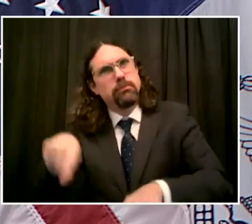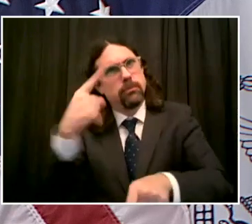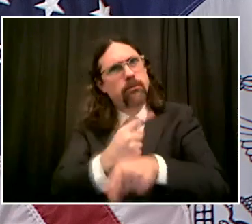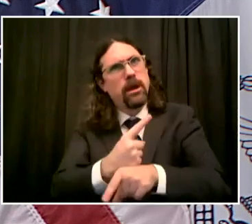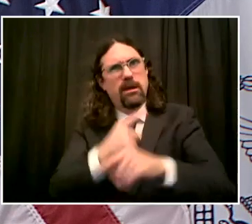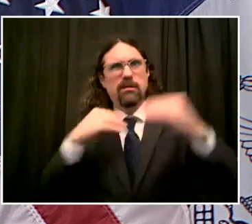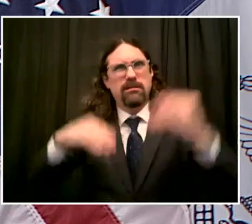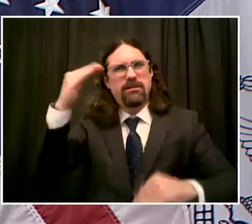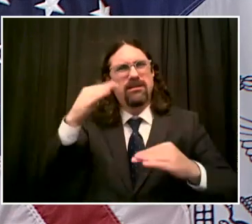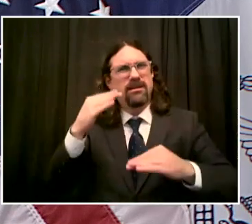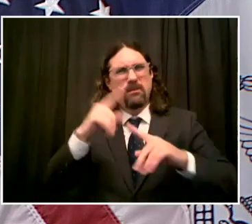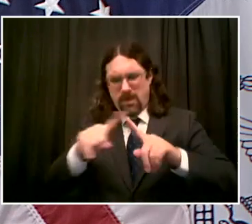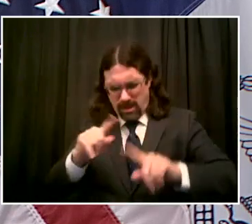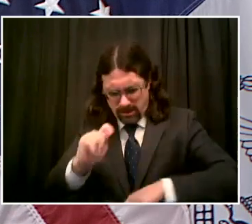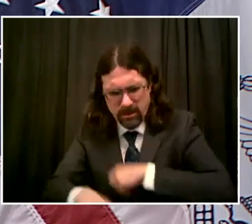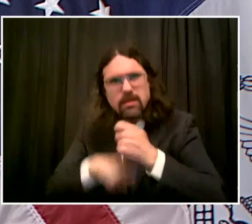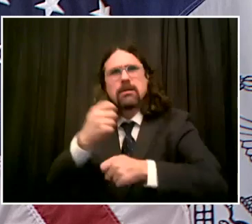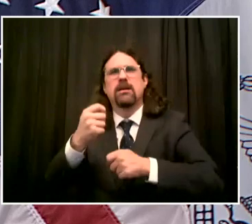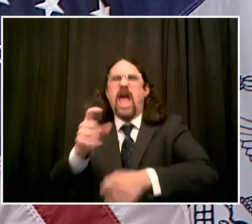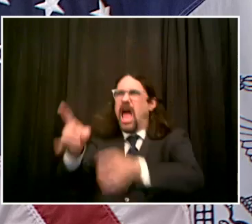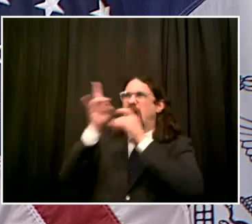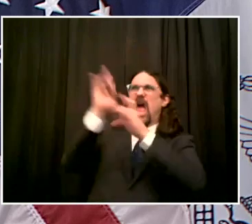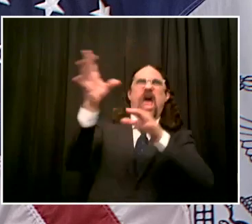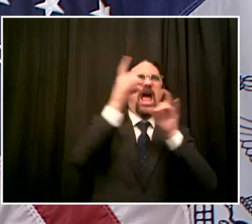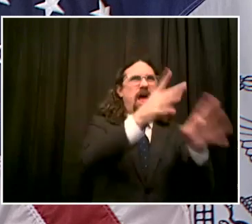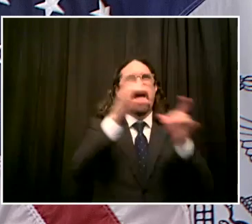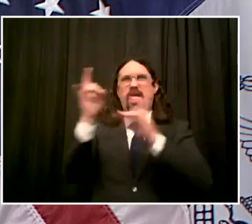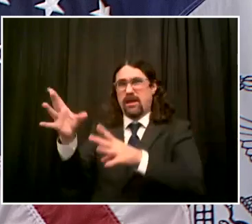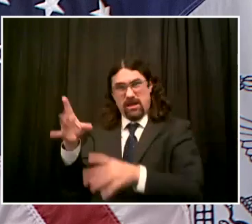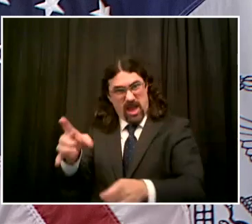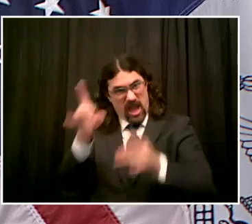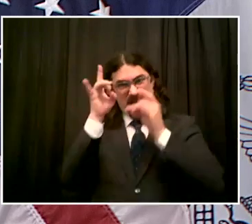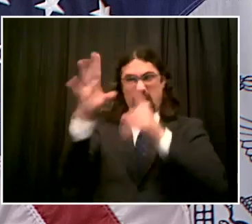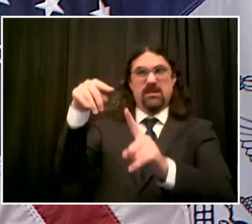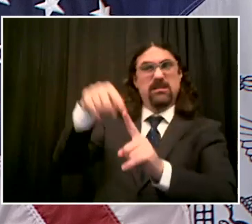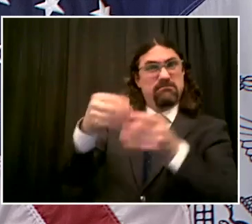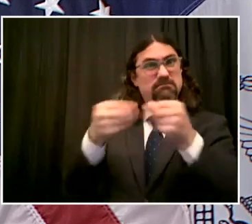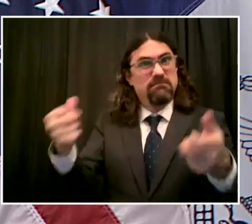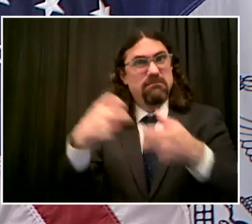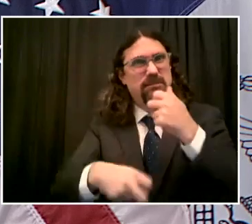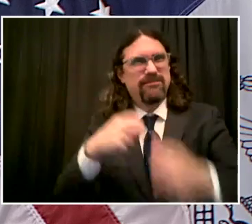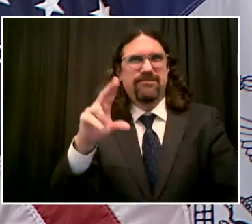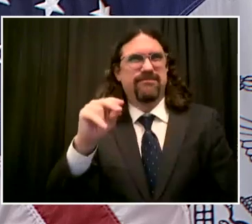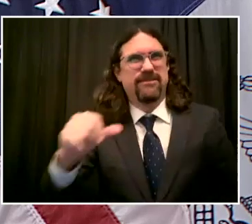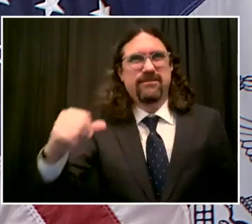ARE RIGHT, BUT IT'S NOT SOLVED